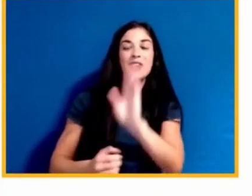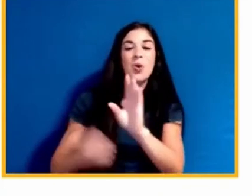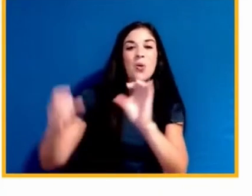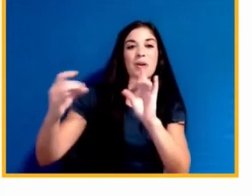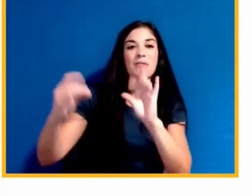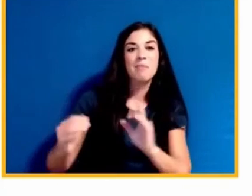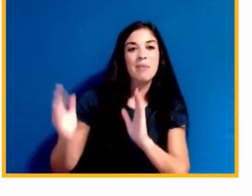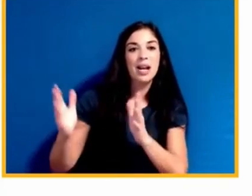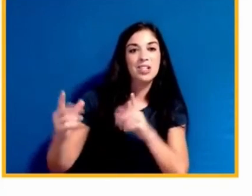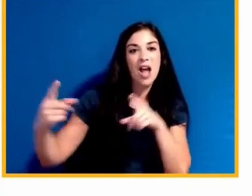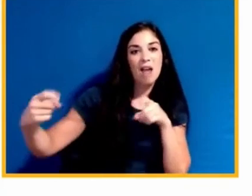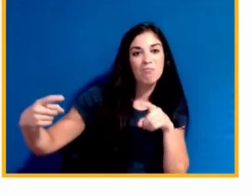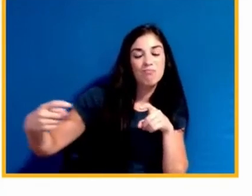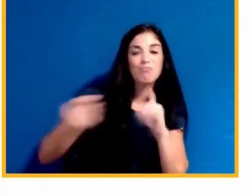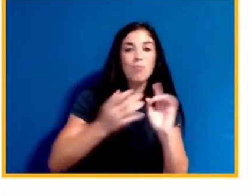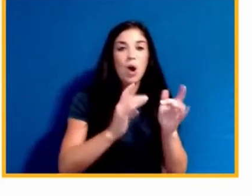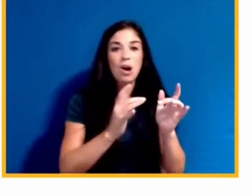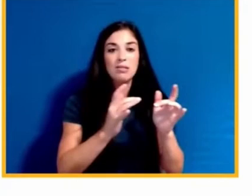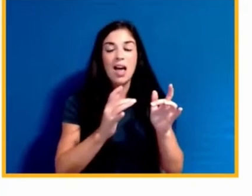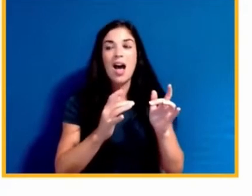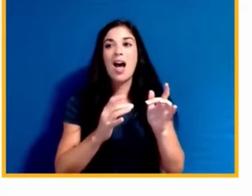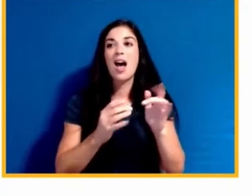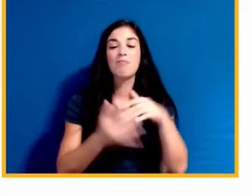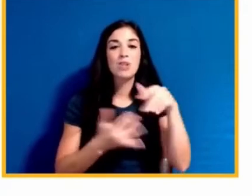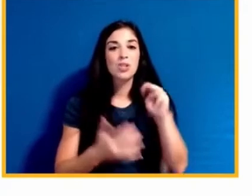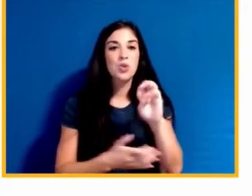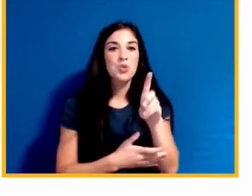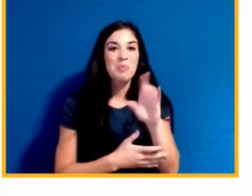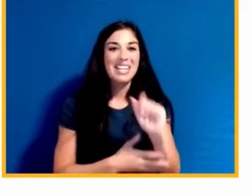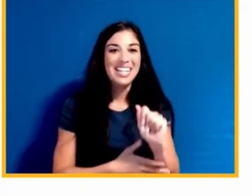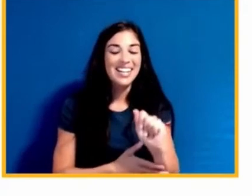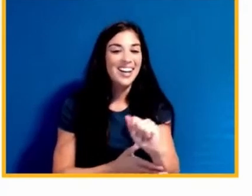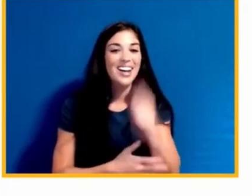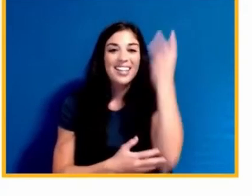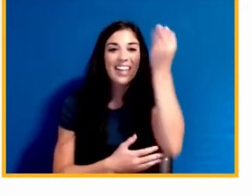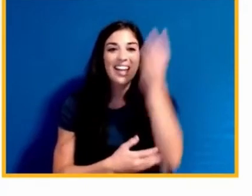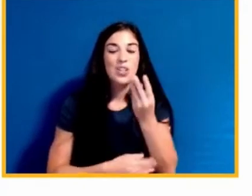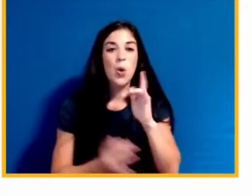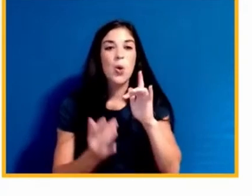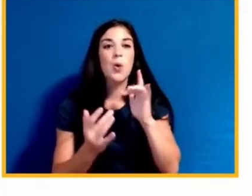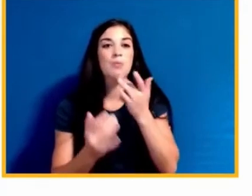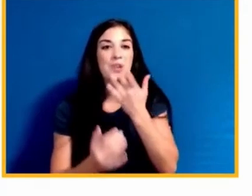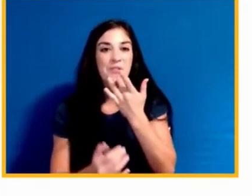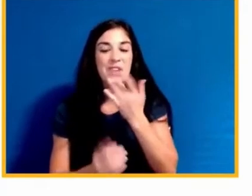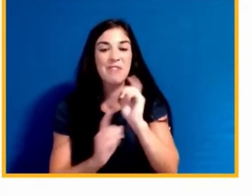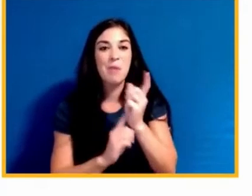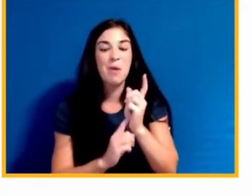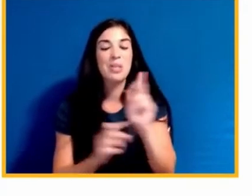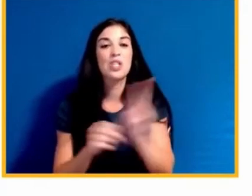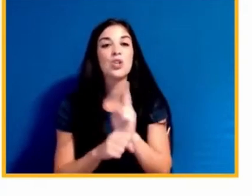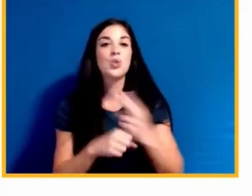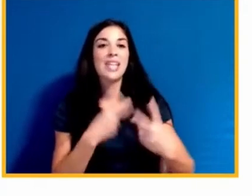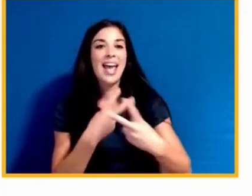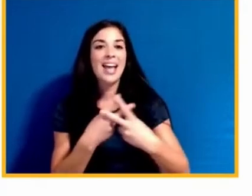and at home, and online on social media. Tell us what your favorite moments are. Use the hashtag #Anthrocon2021, share your